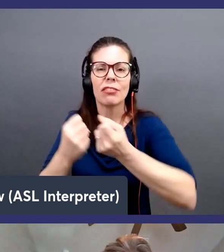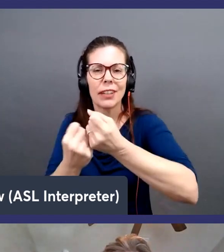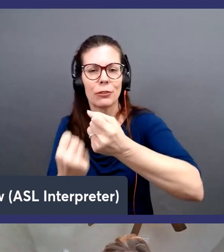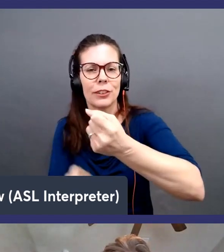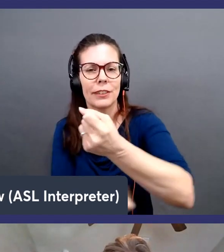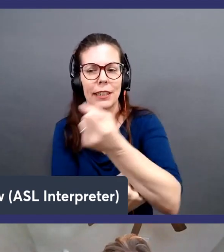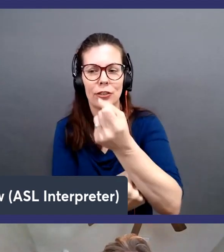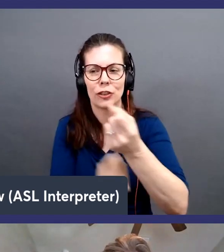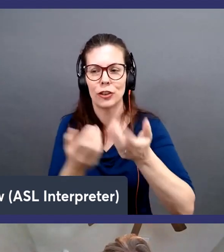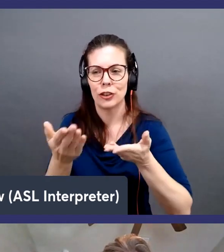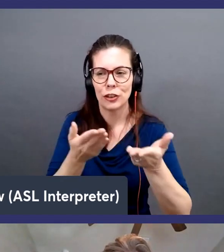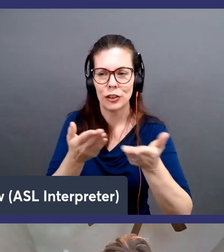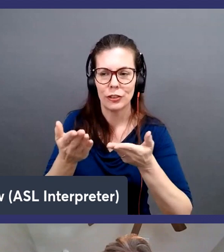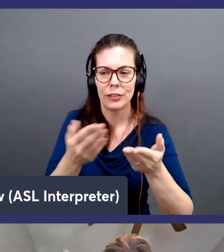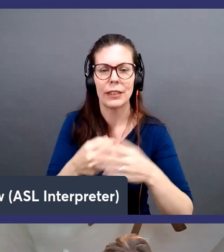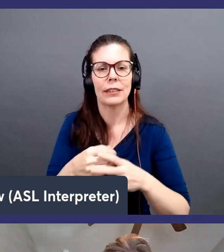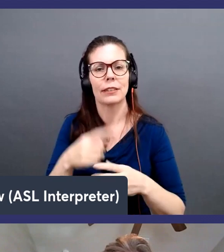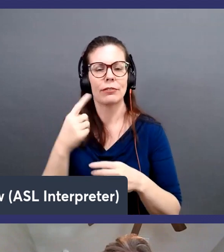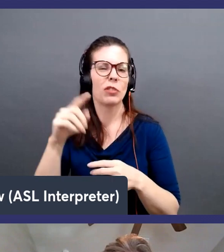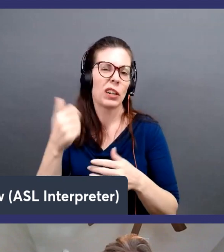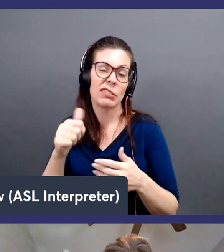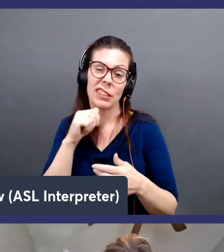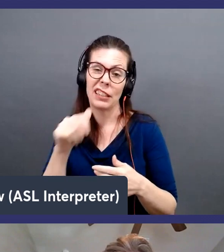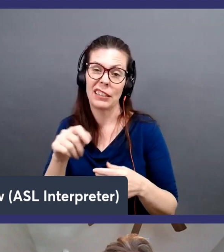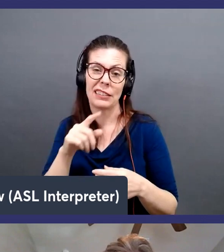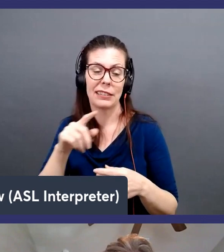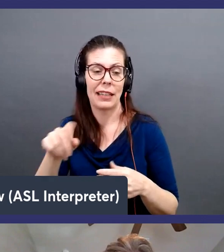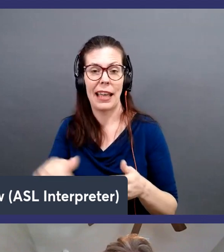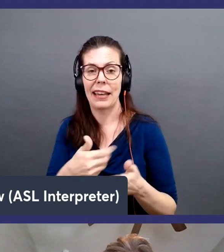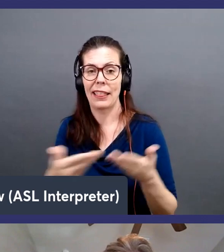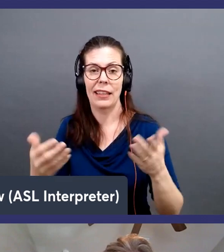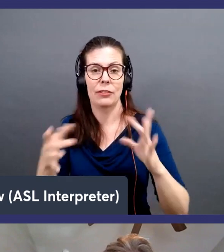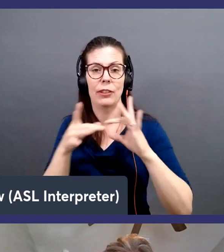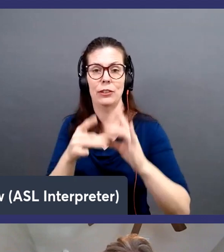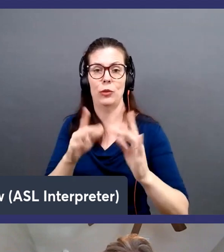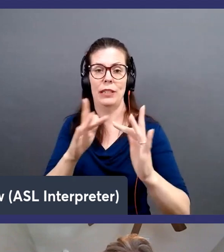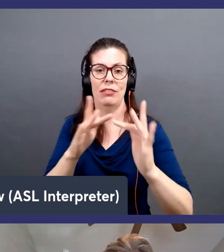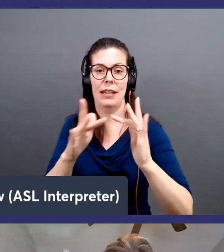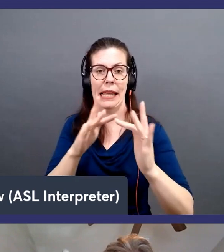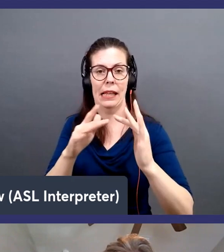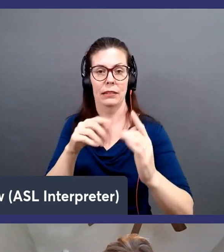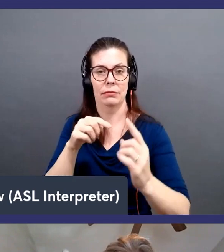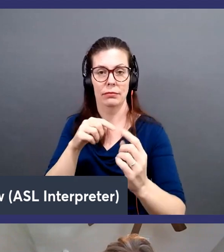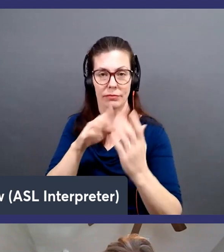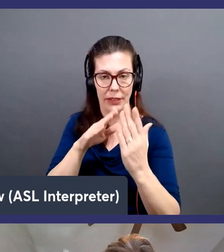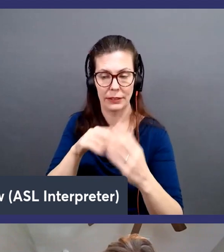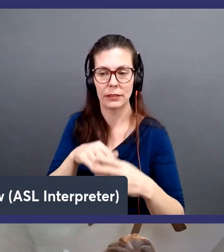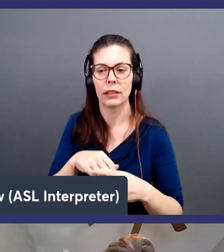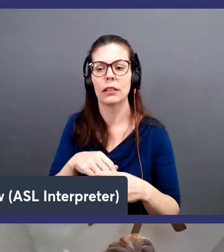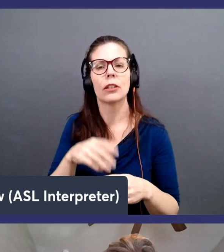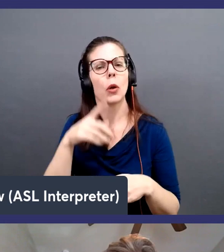for anything that is internet facing. But why don't you explain, in your own words,